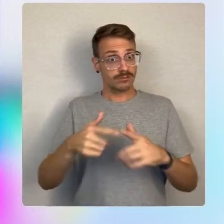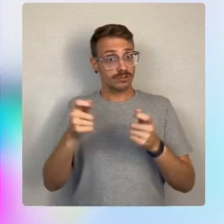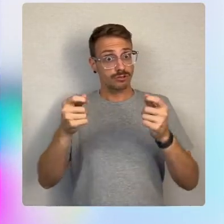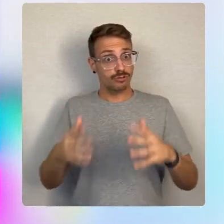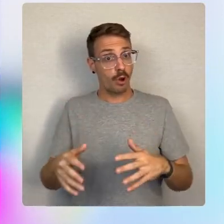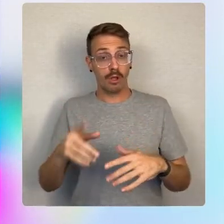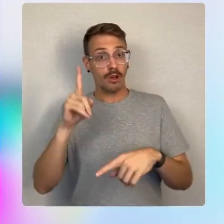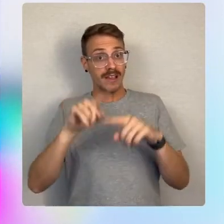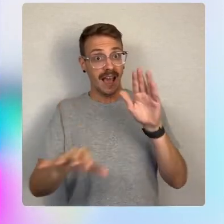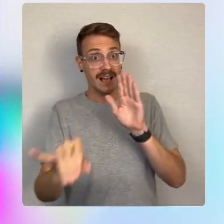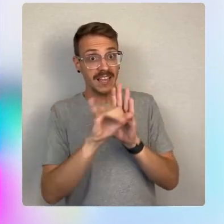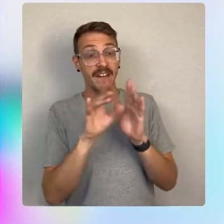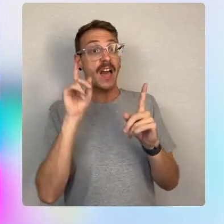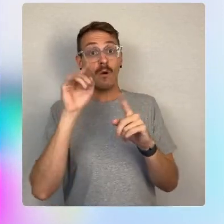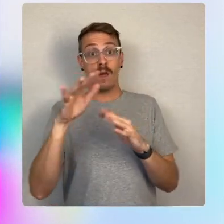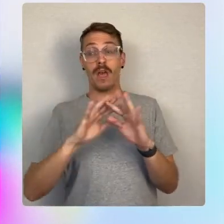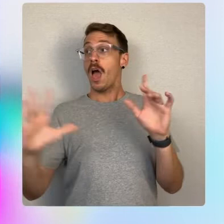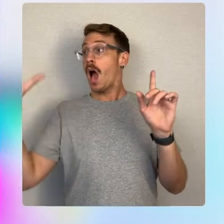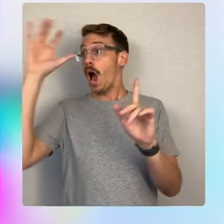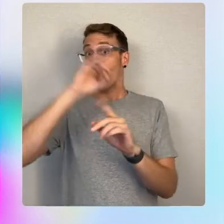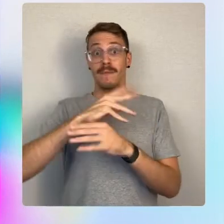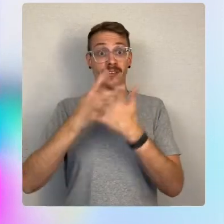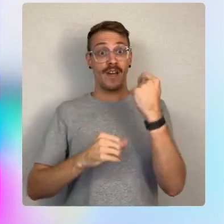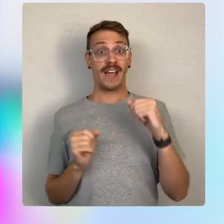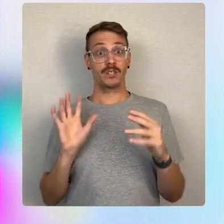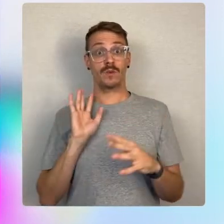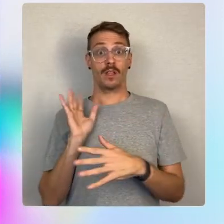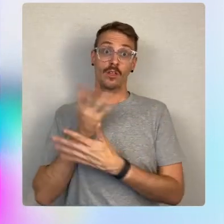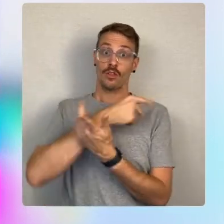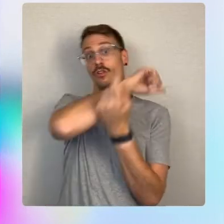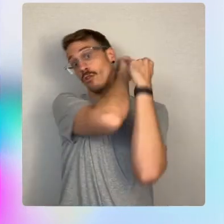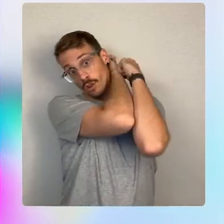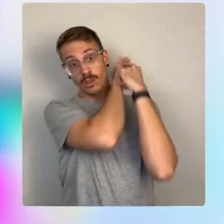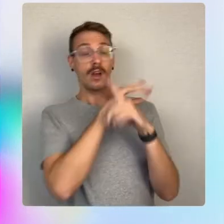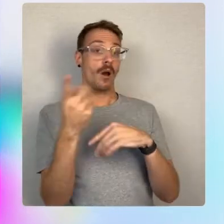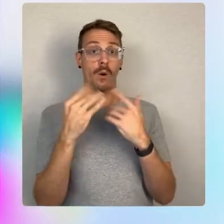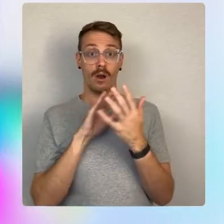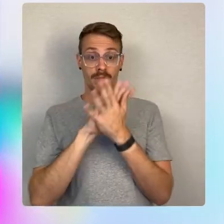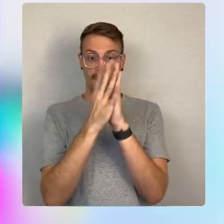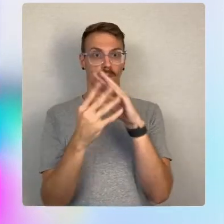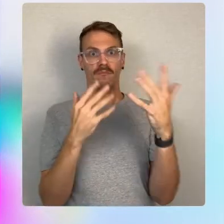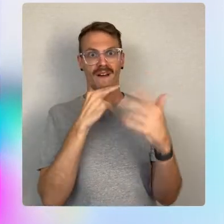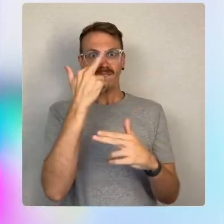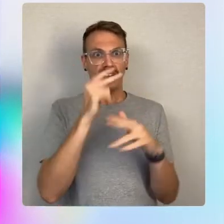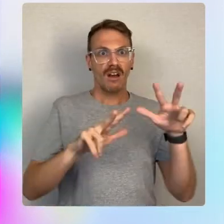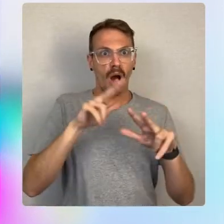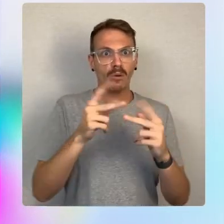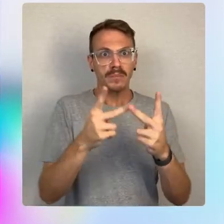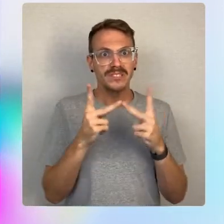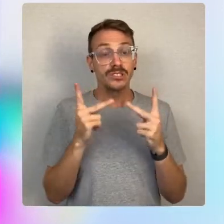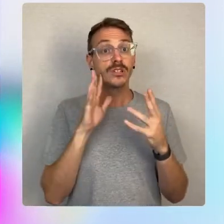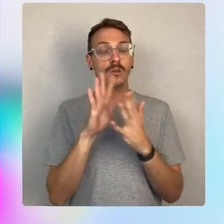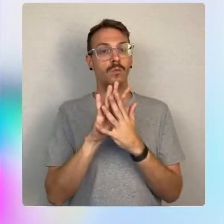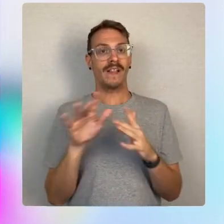is it gonna make some crazy assumptions? Are your hands gonna get kind of wrapped around your head or end up in some funny positions that would break immersion?